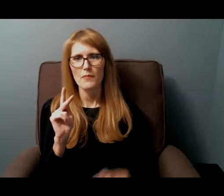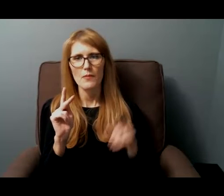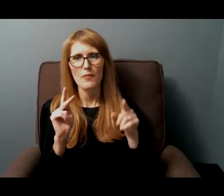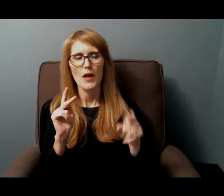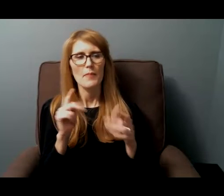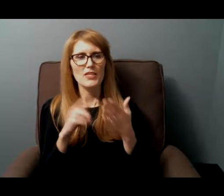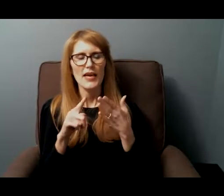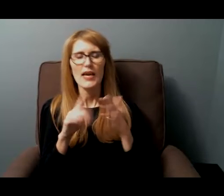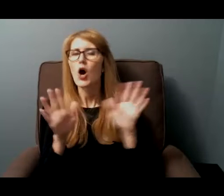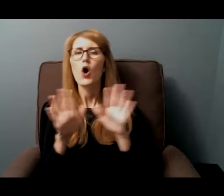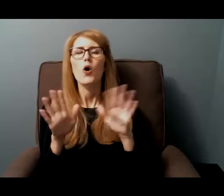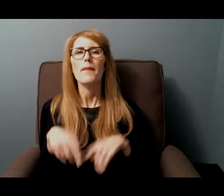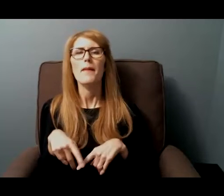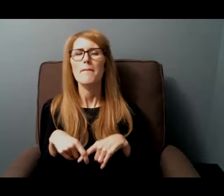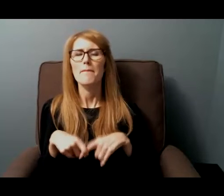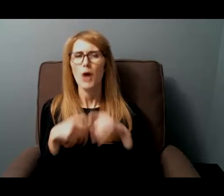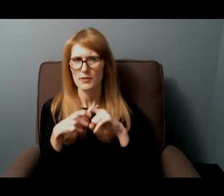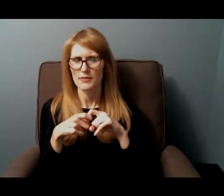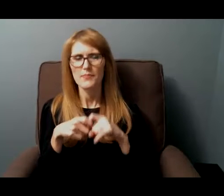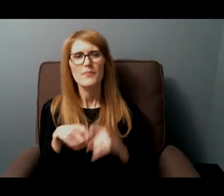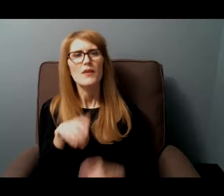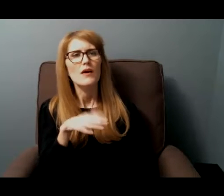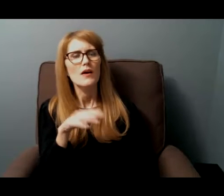no, I am going to pause. Ciara, let me just check in if there's any request